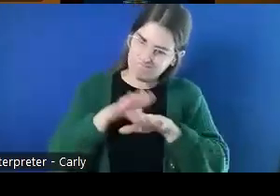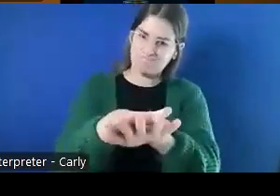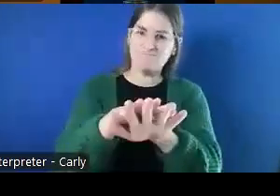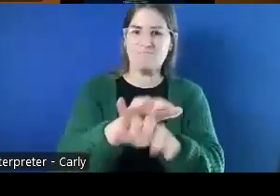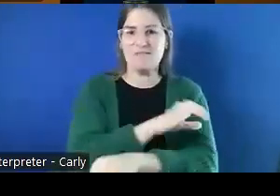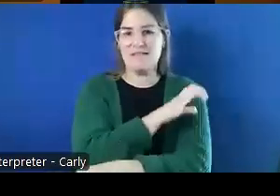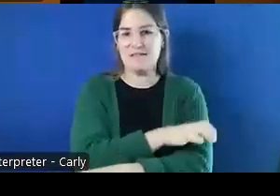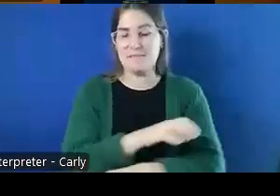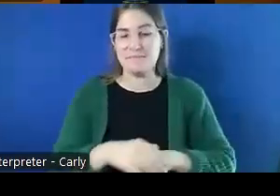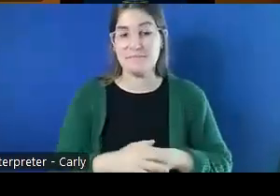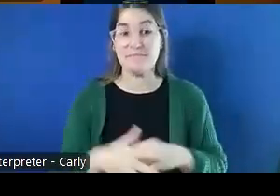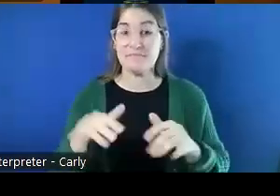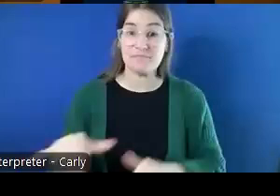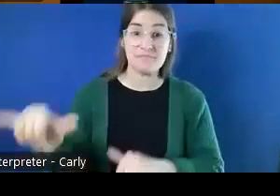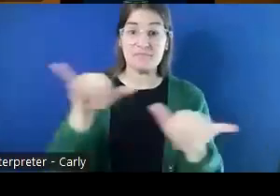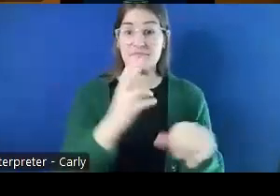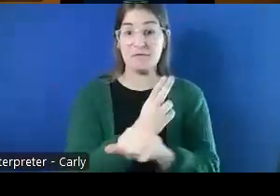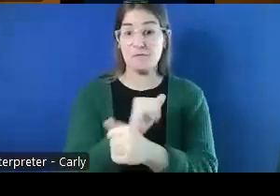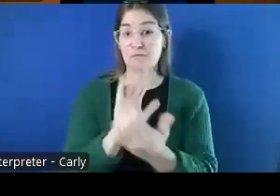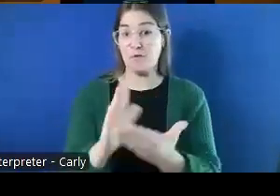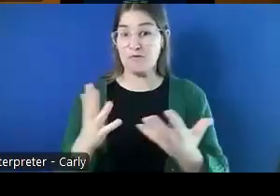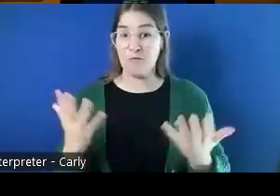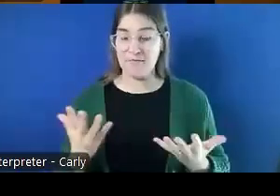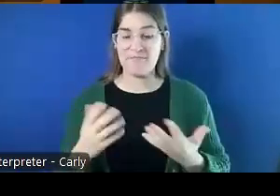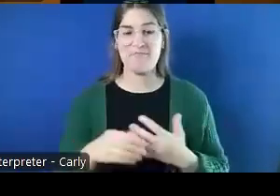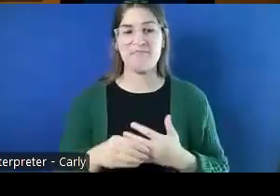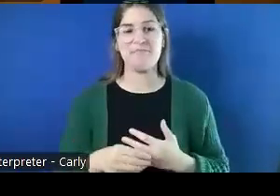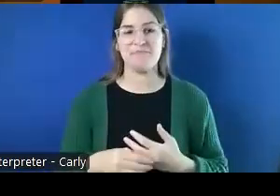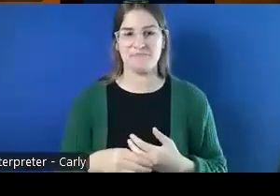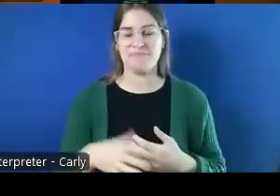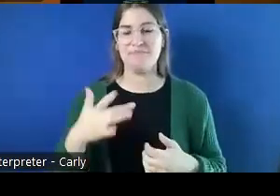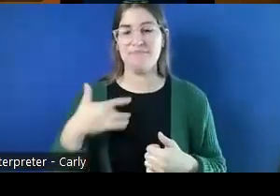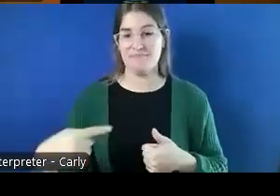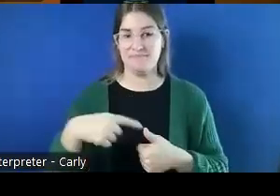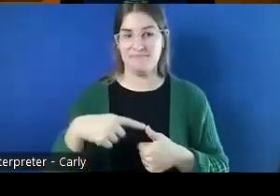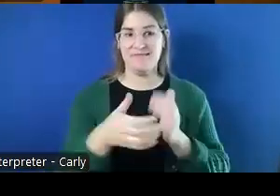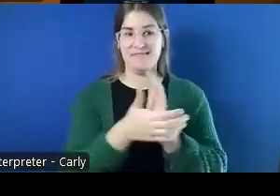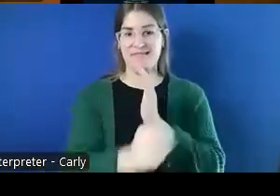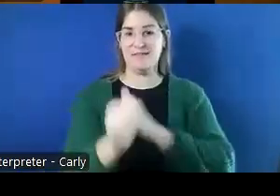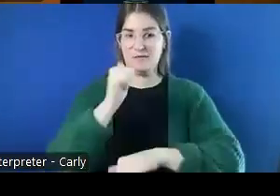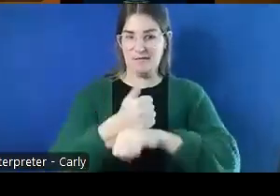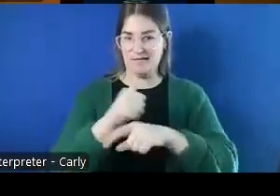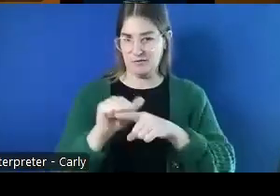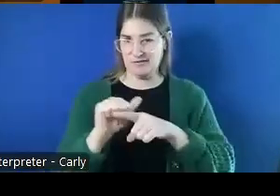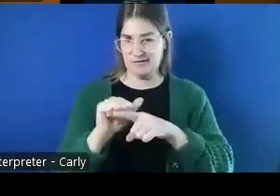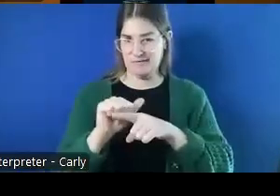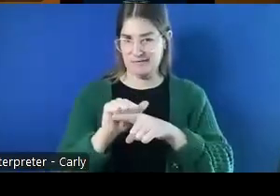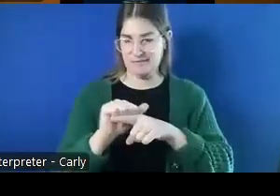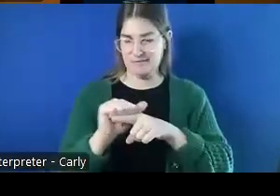commonly used dietic interventions in cancer are often skill-based trainings um and those